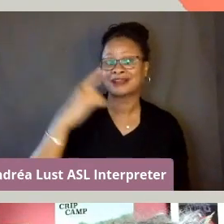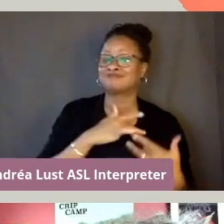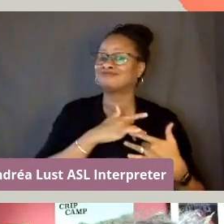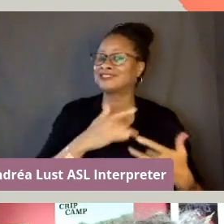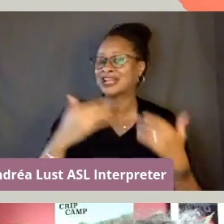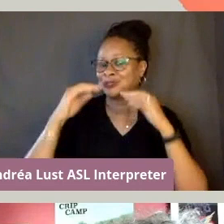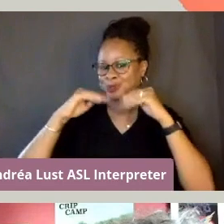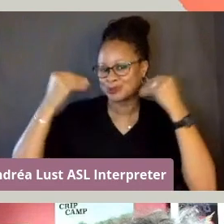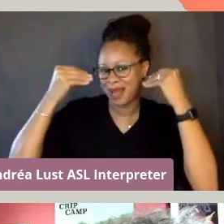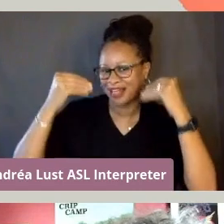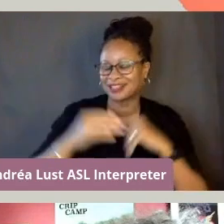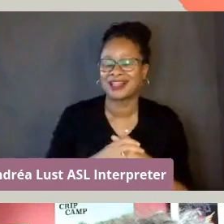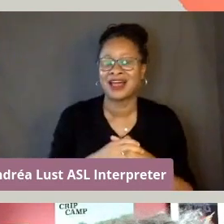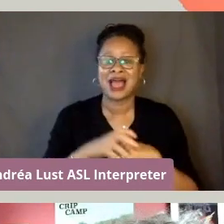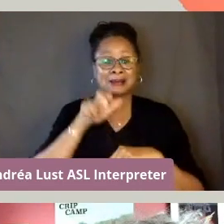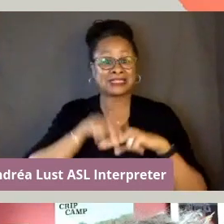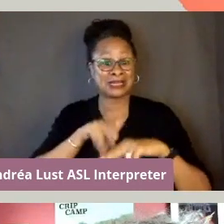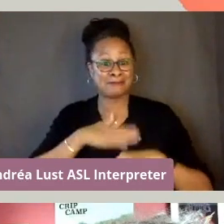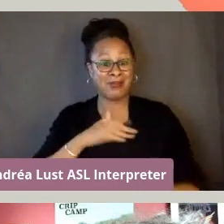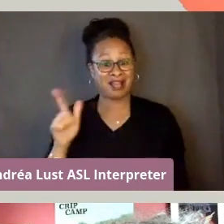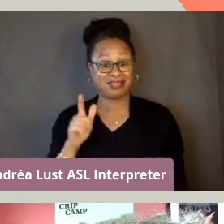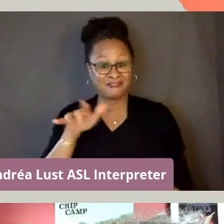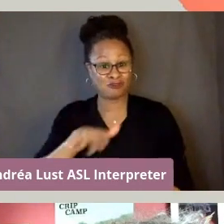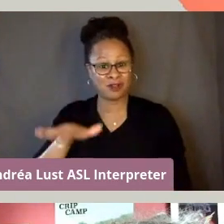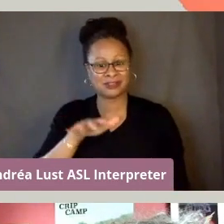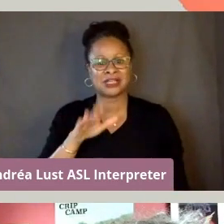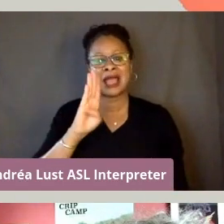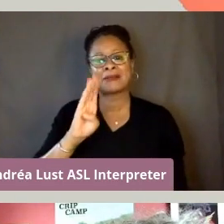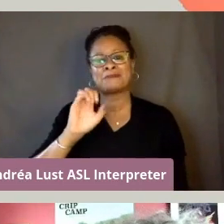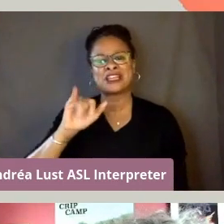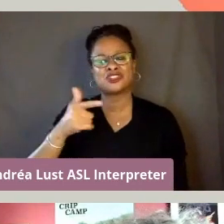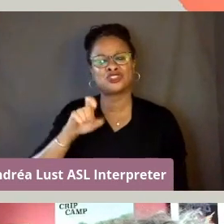And I'm sitting in my living room, beige. In the background, decorative.